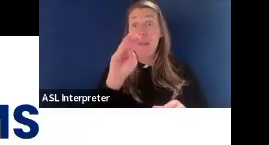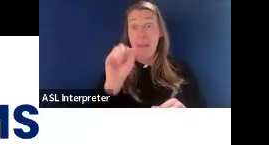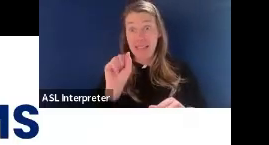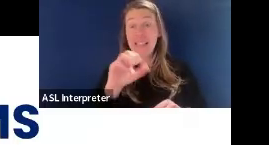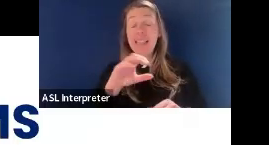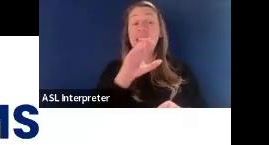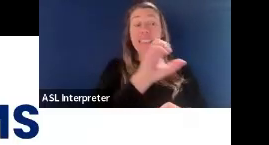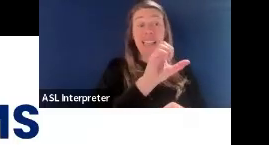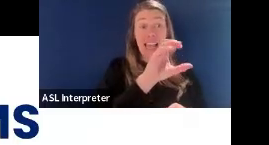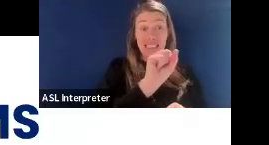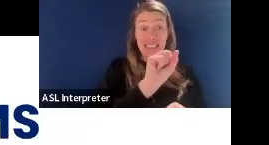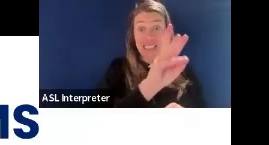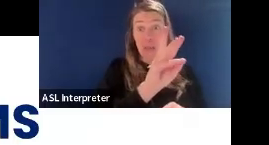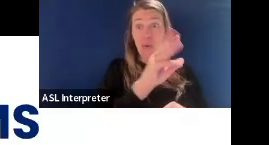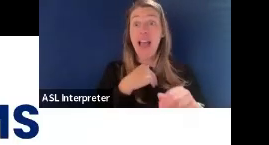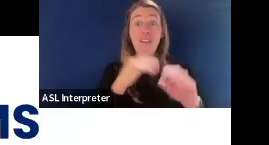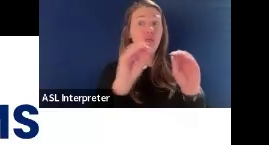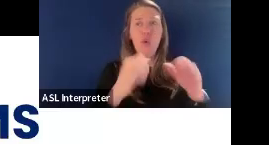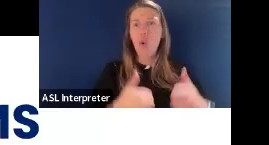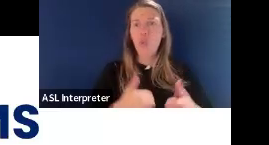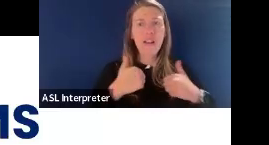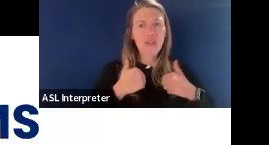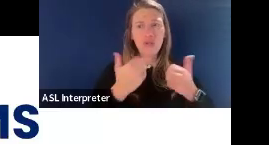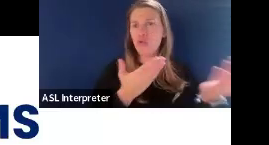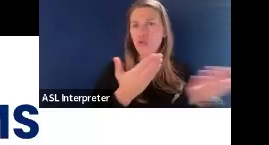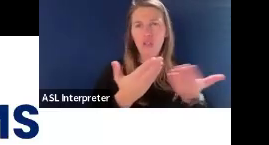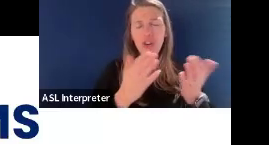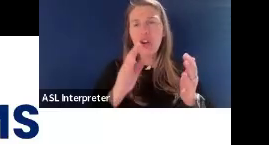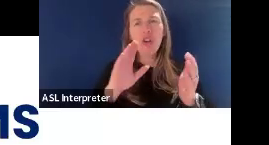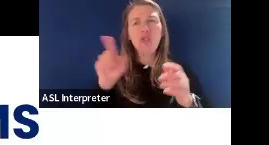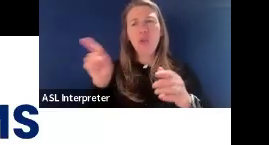not offer any residential services, This specific question may be more